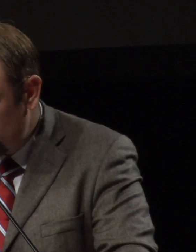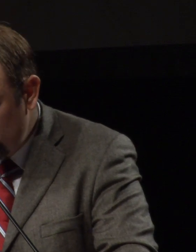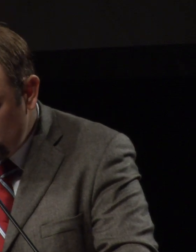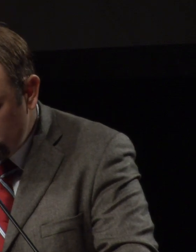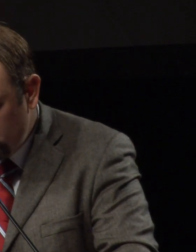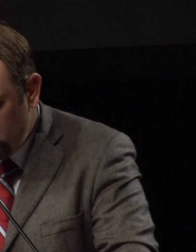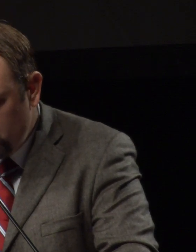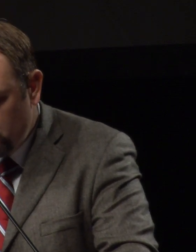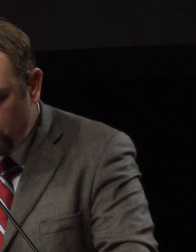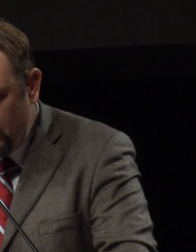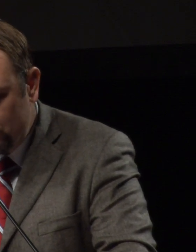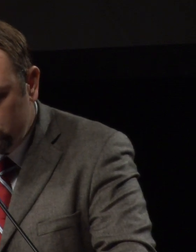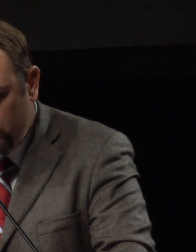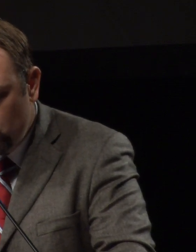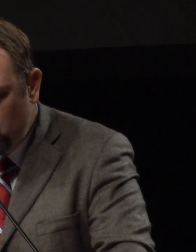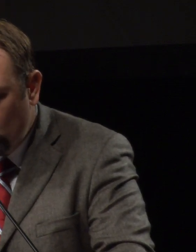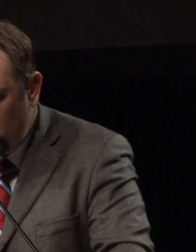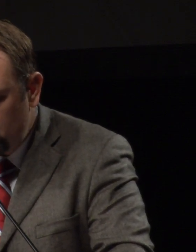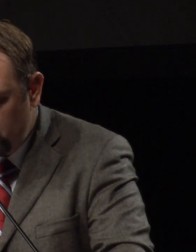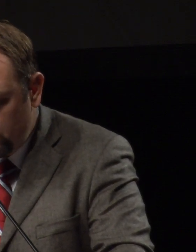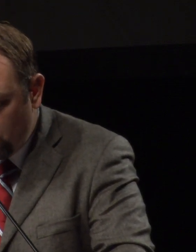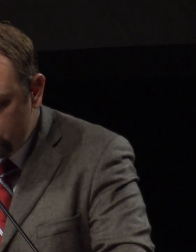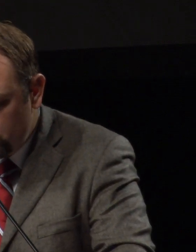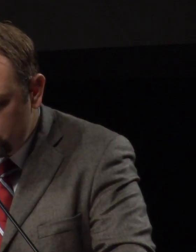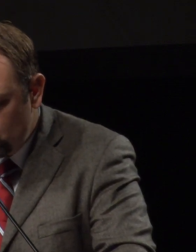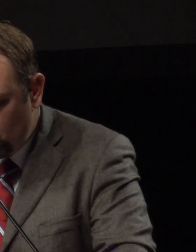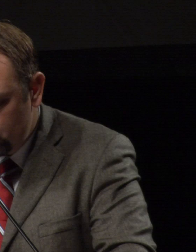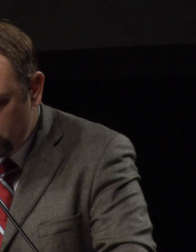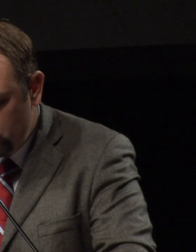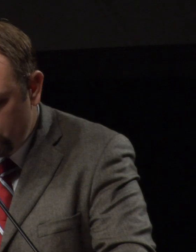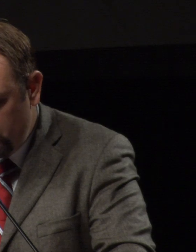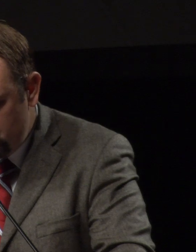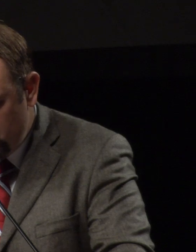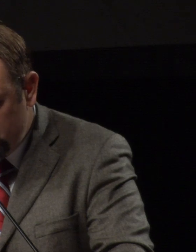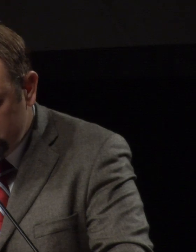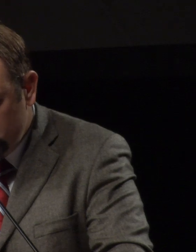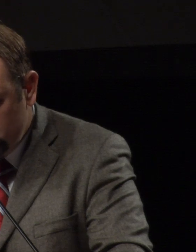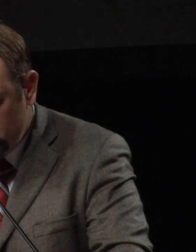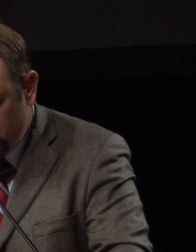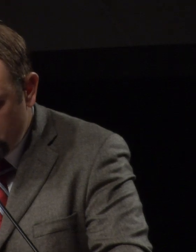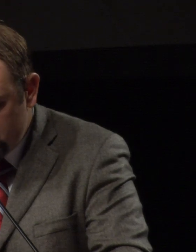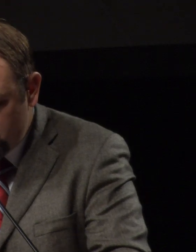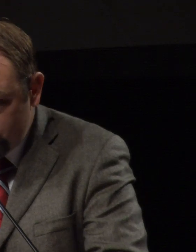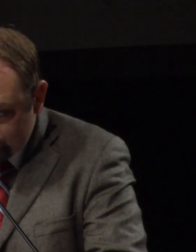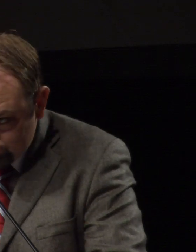AND SERVES OUR FOOD, THE FACULTY WHO POUR OUT THEIR HEARTS AND SOULS INTO THEIR TEACHING, AND